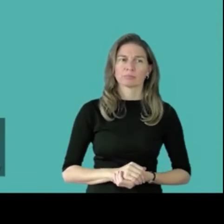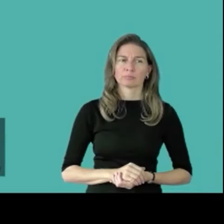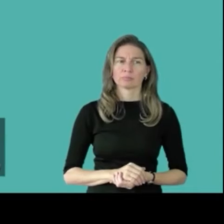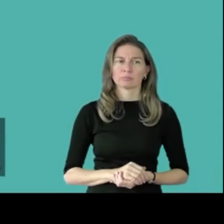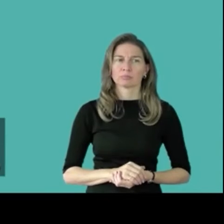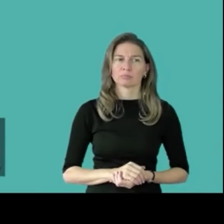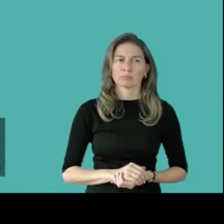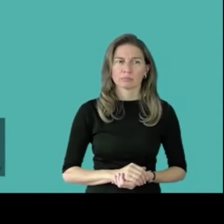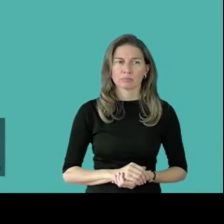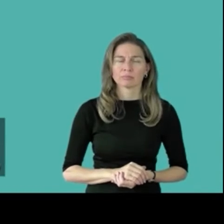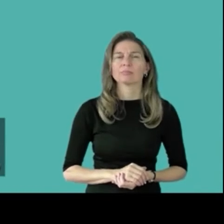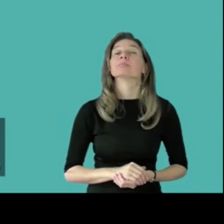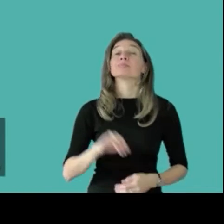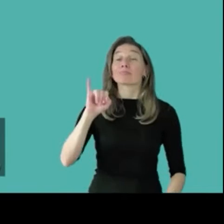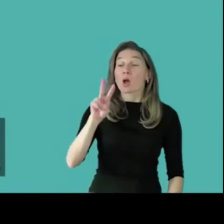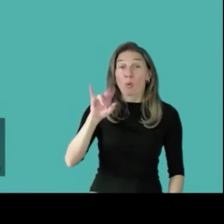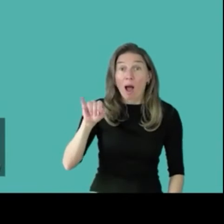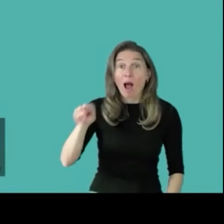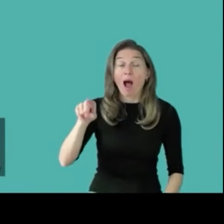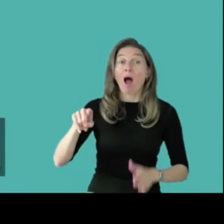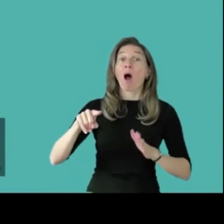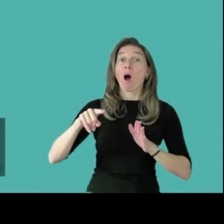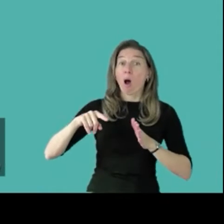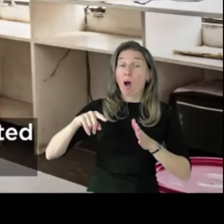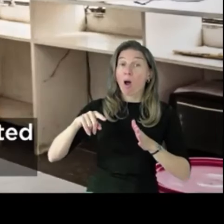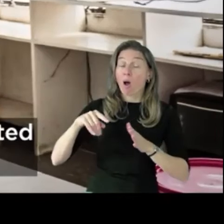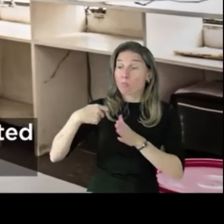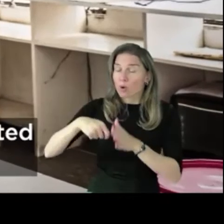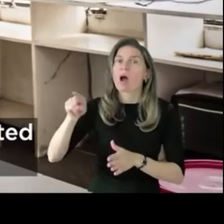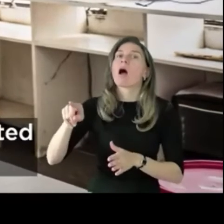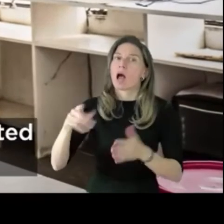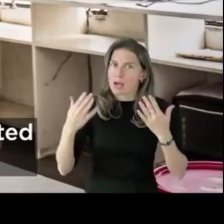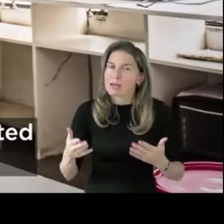We are glad that from the i2i project, the private sector has started thinking